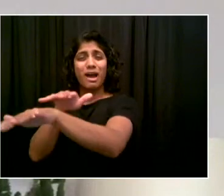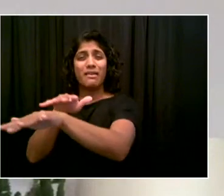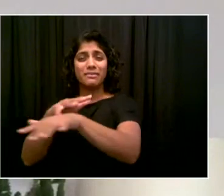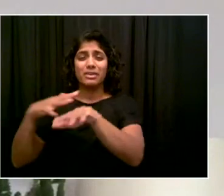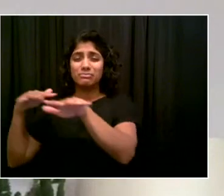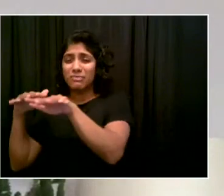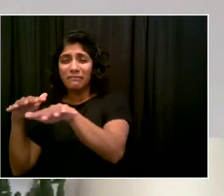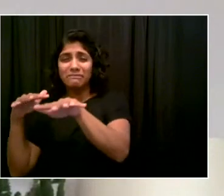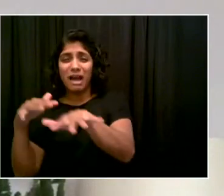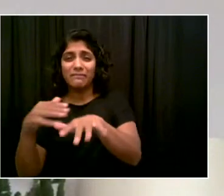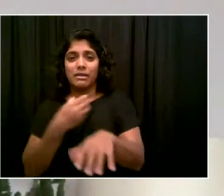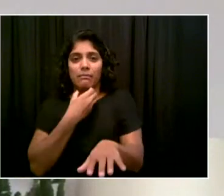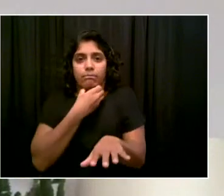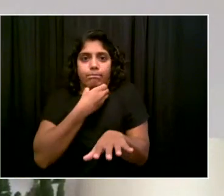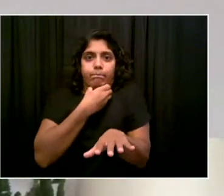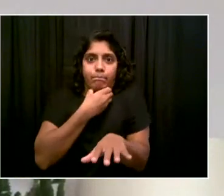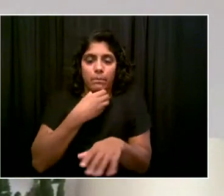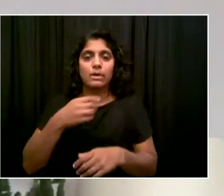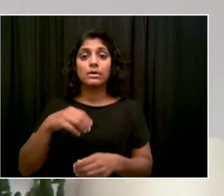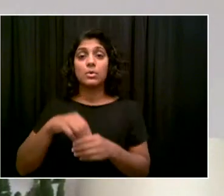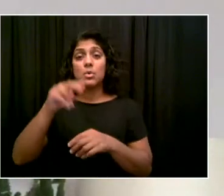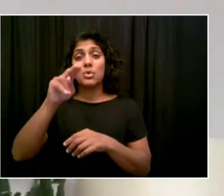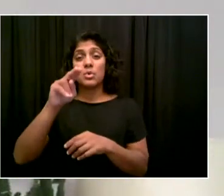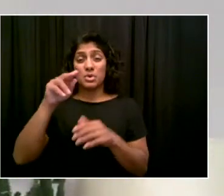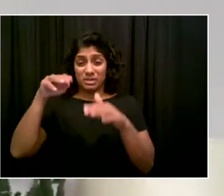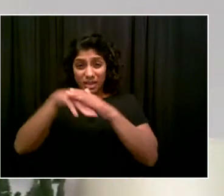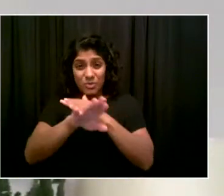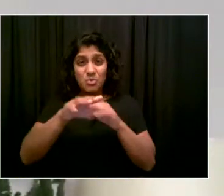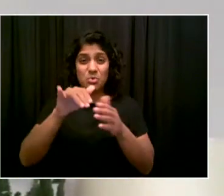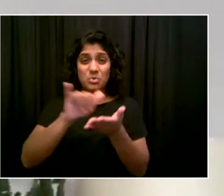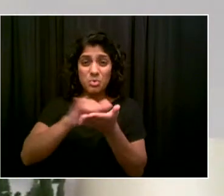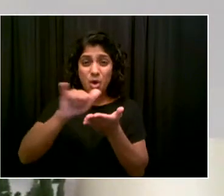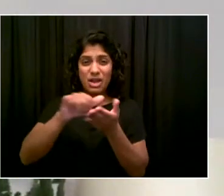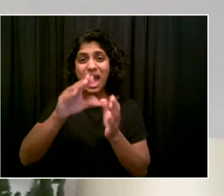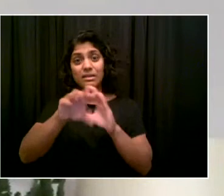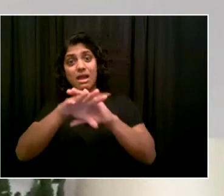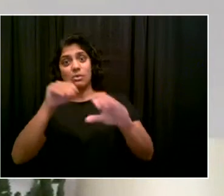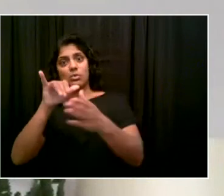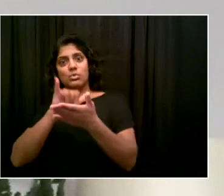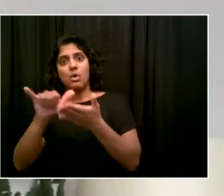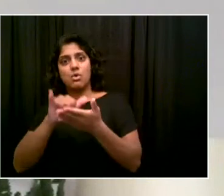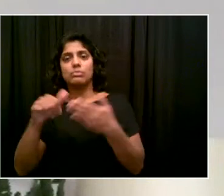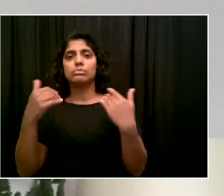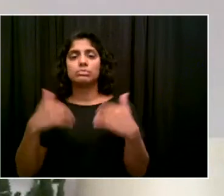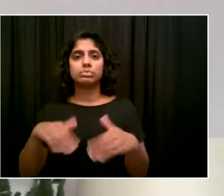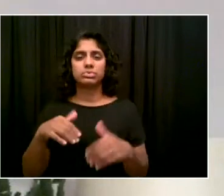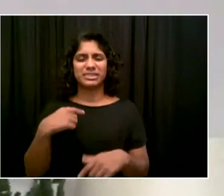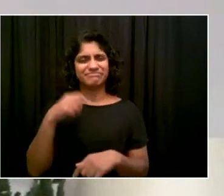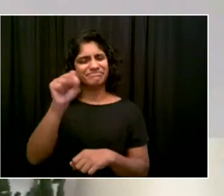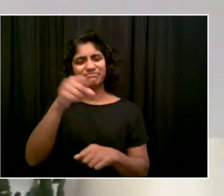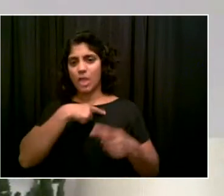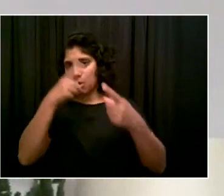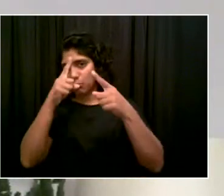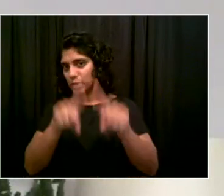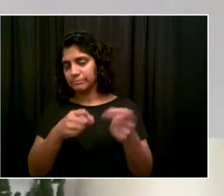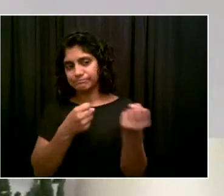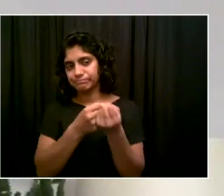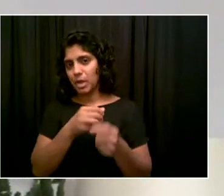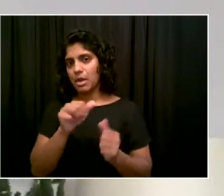COOPERATION IN DOING THIS. SO I WANT TO ECHO THE MAYOR'S CALL TO SPEED UP THE IMPLEMENTATION